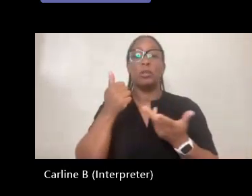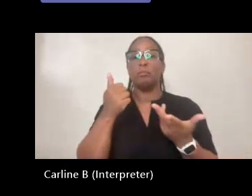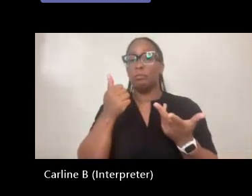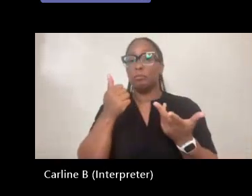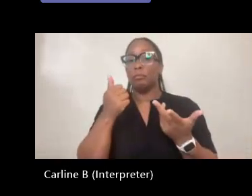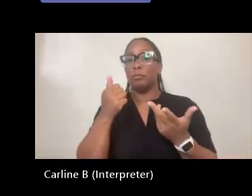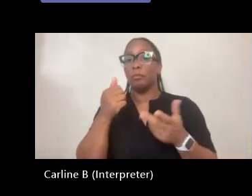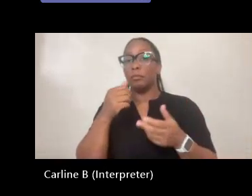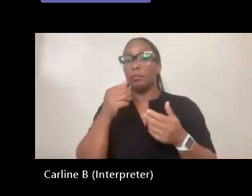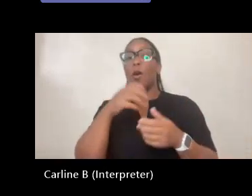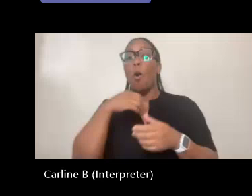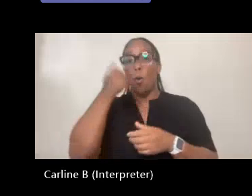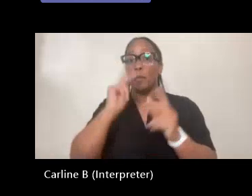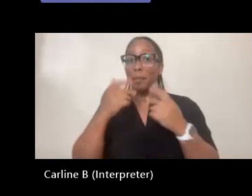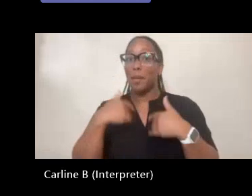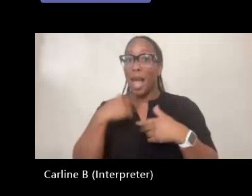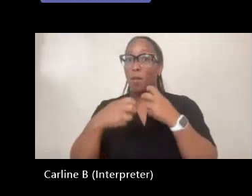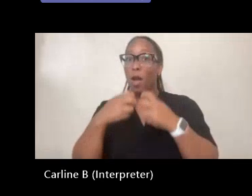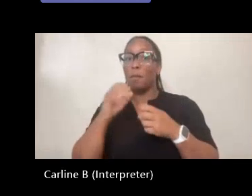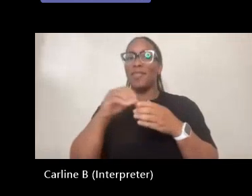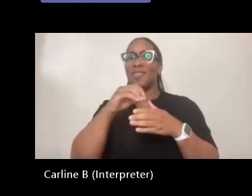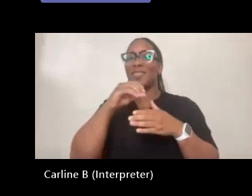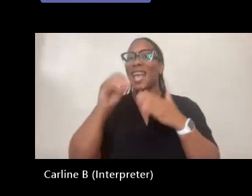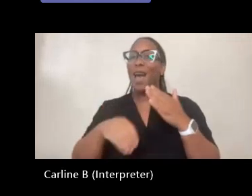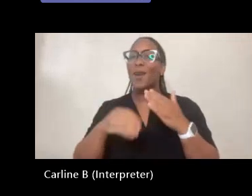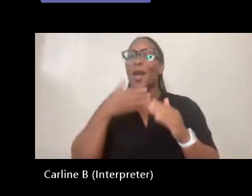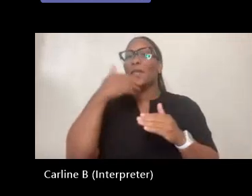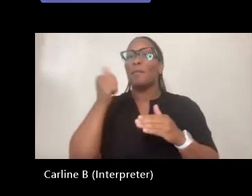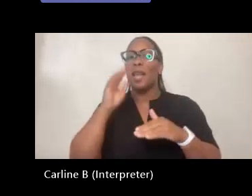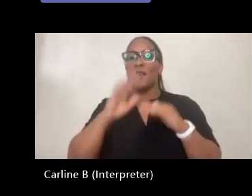access to treatment, their outcomes are better than younger